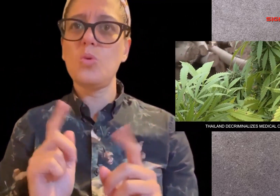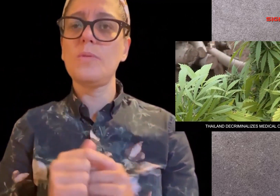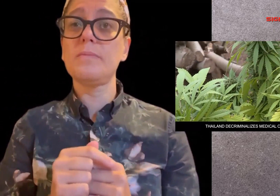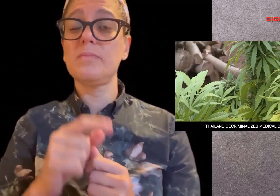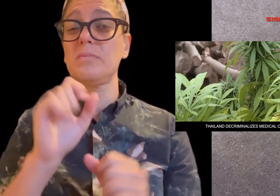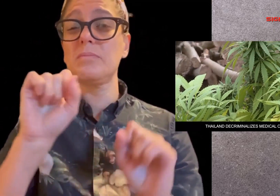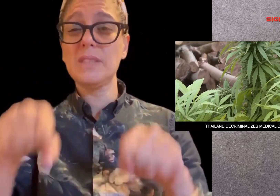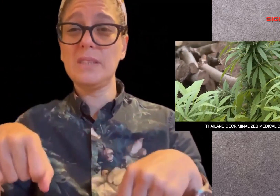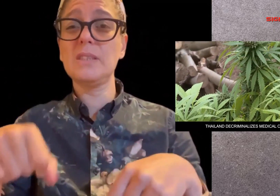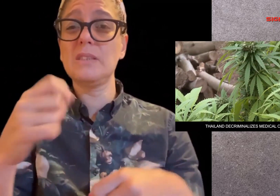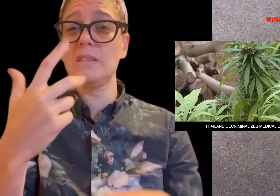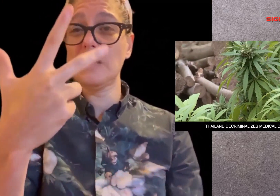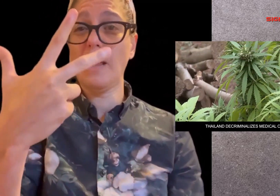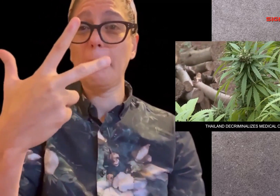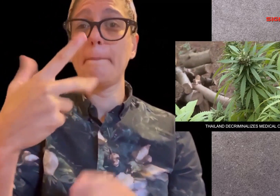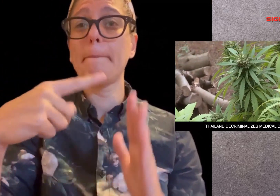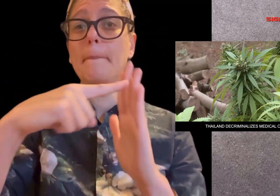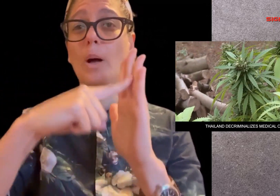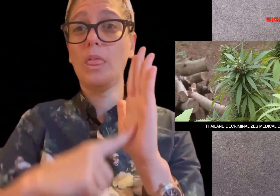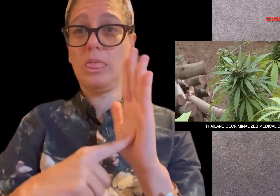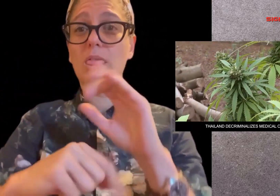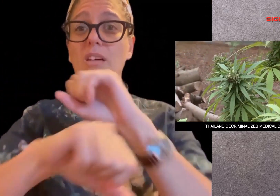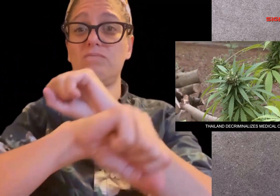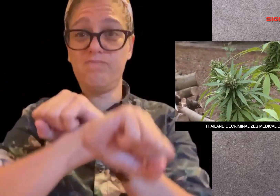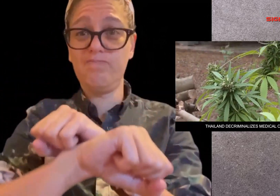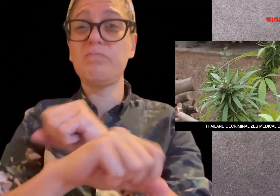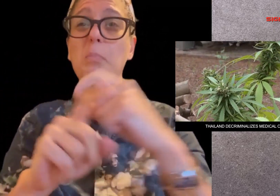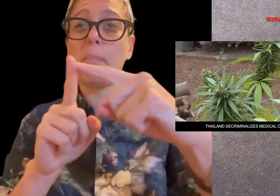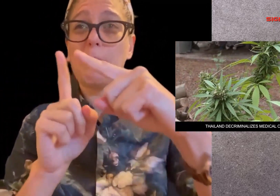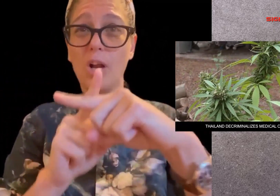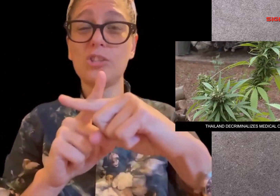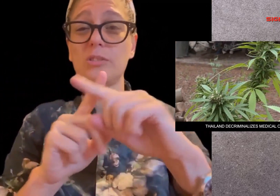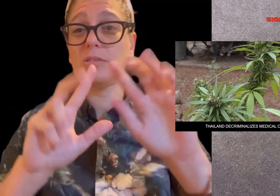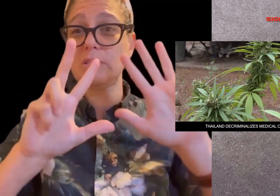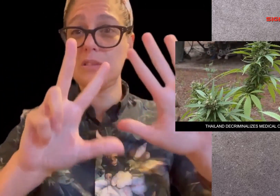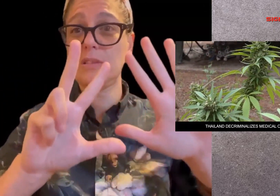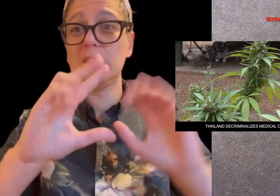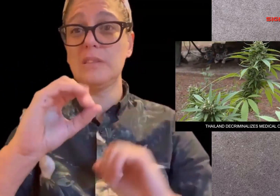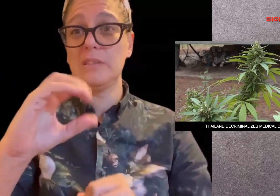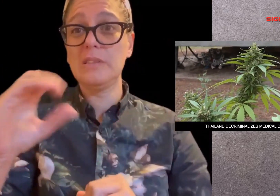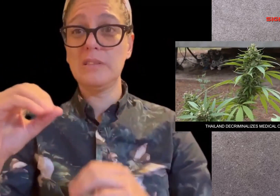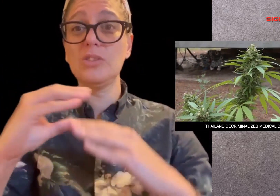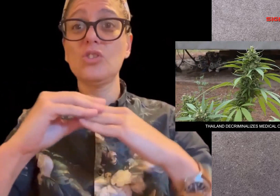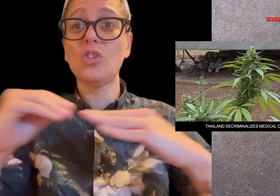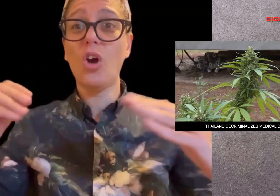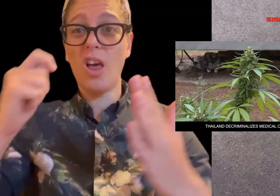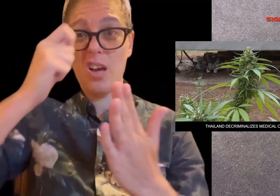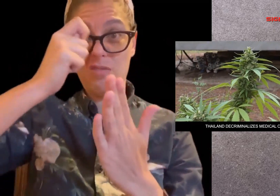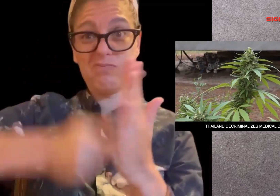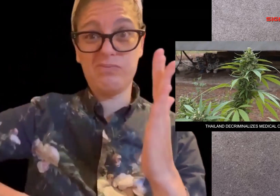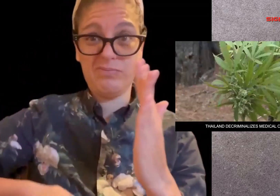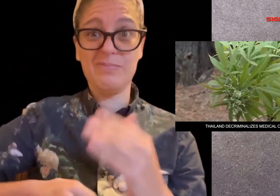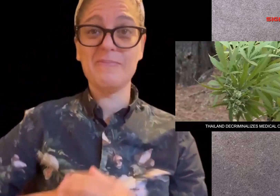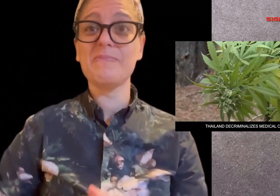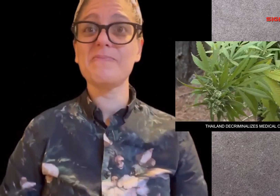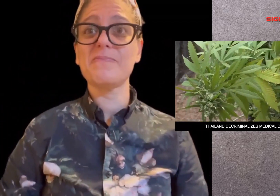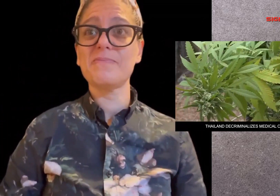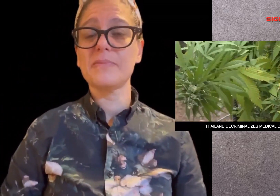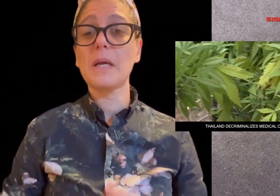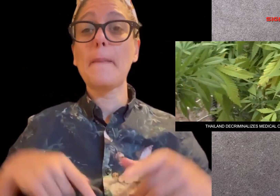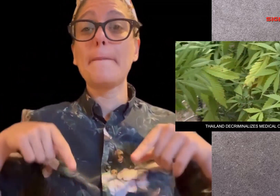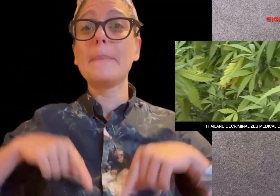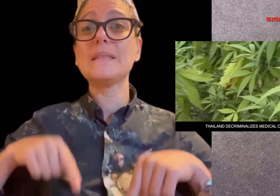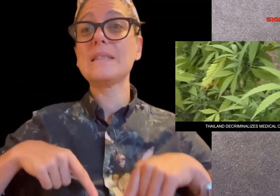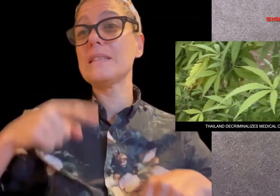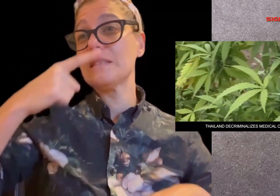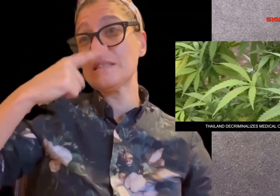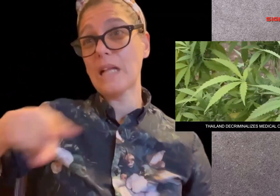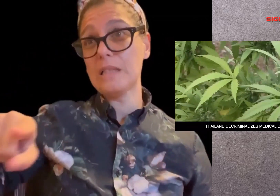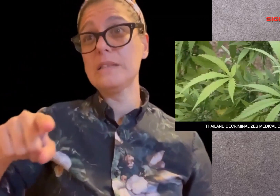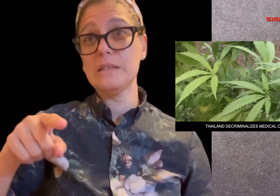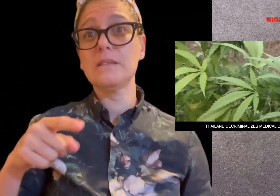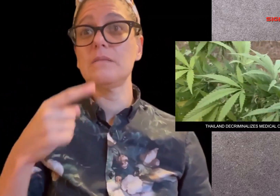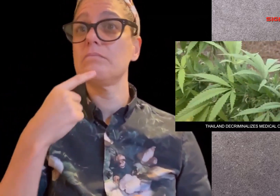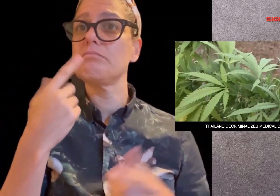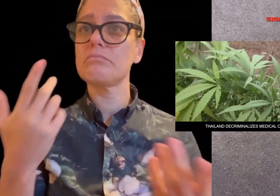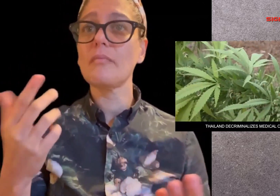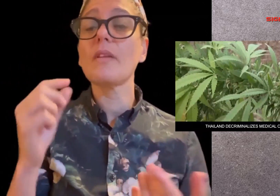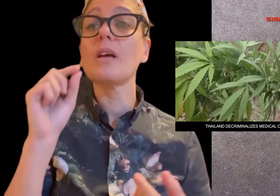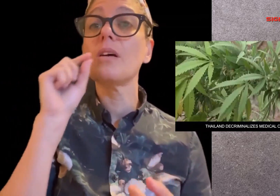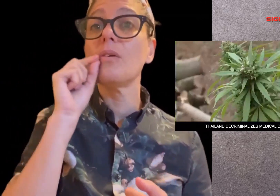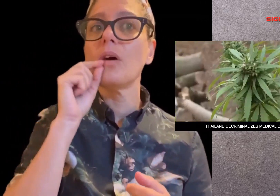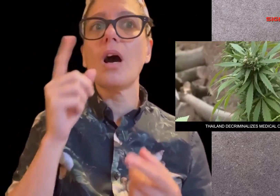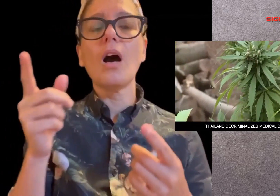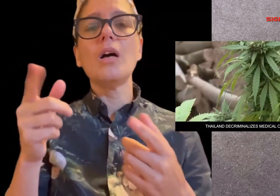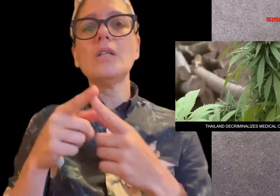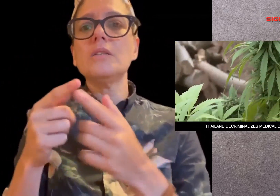for smoking marijuana in public including up to three months in jail and $800 fine Thailand